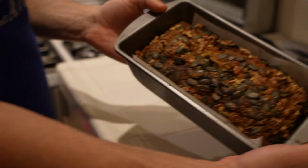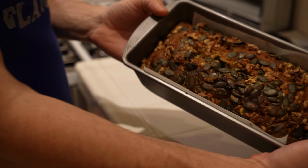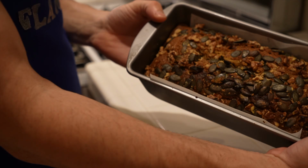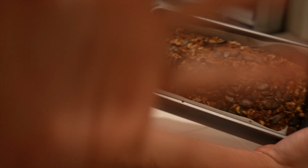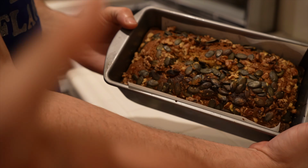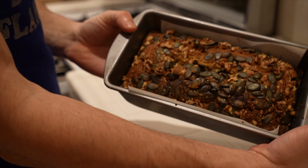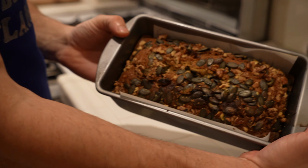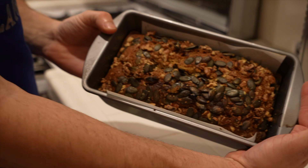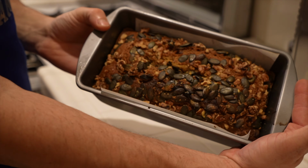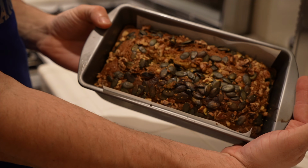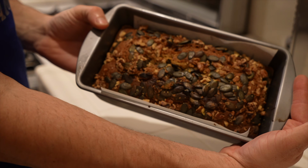E: beautiful